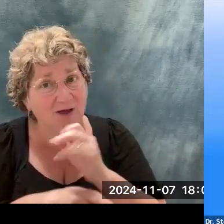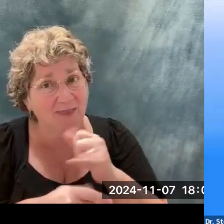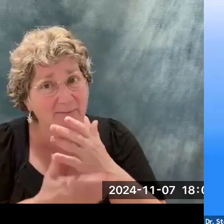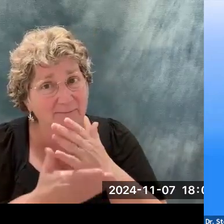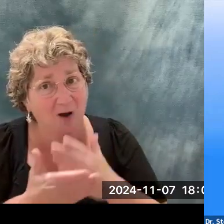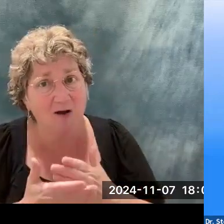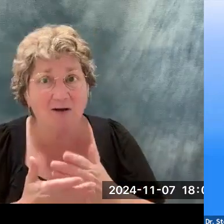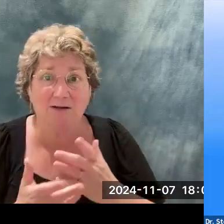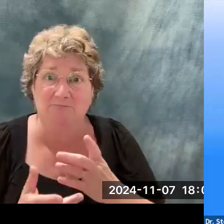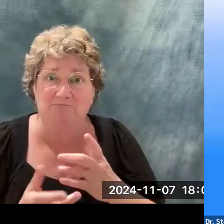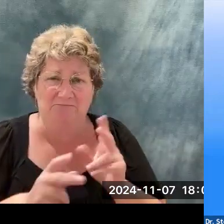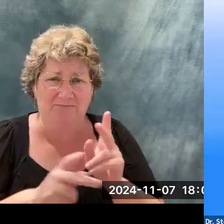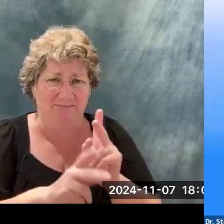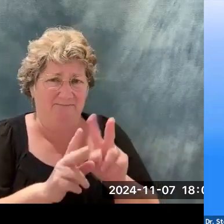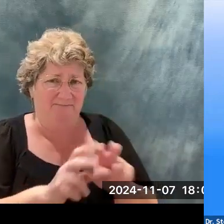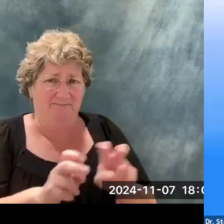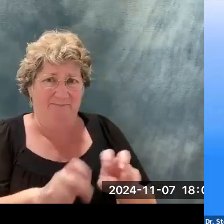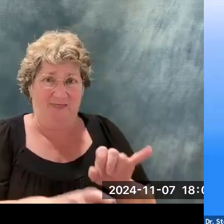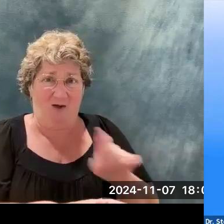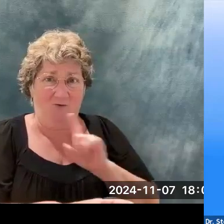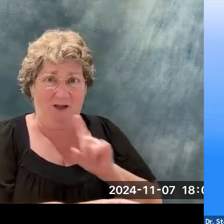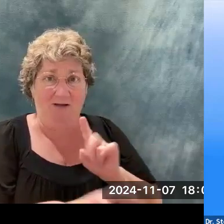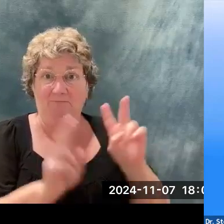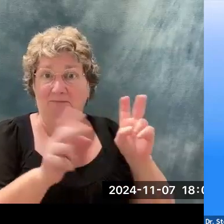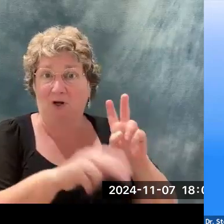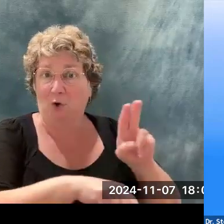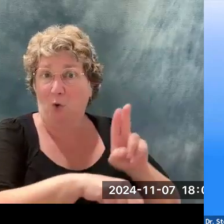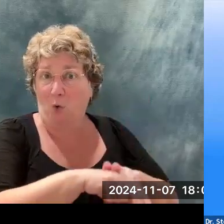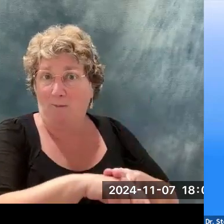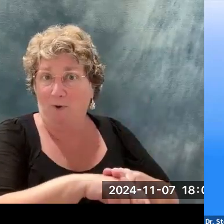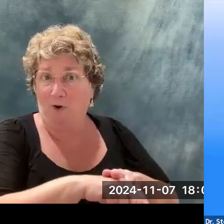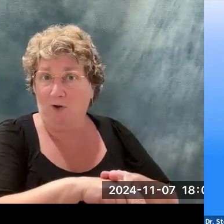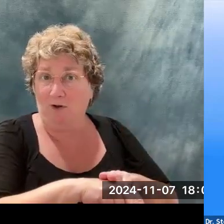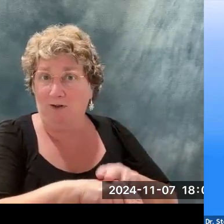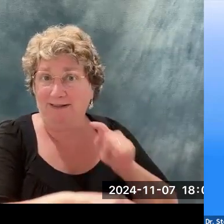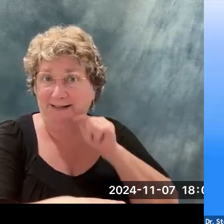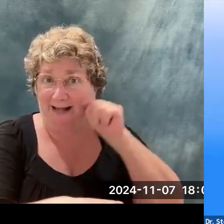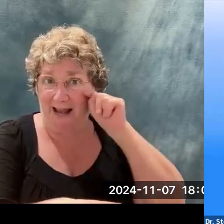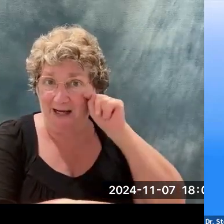normal adolescents and hormones or is there something else going on. I'd also like to